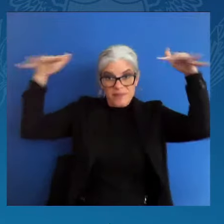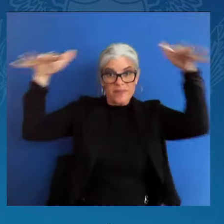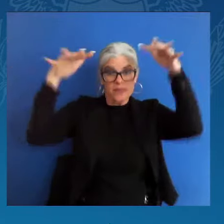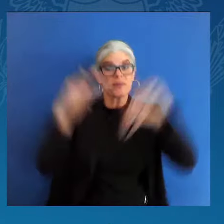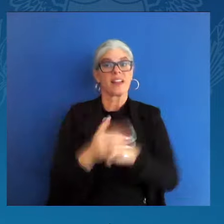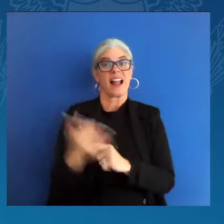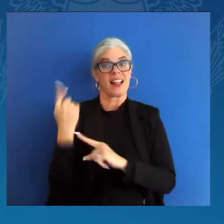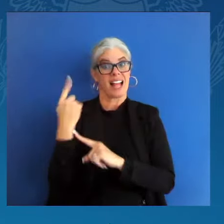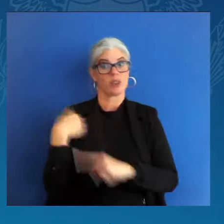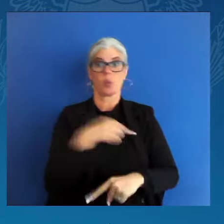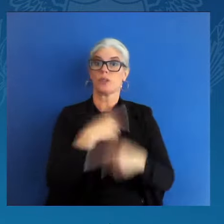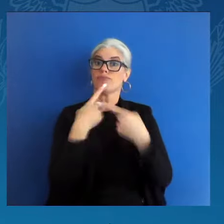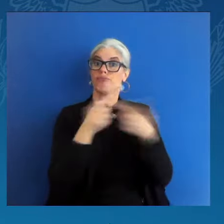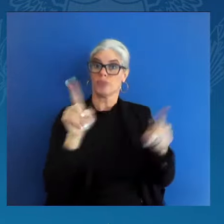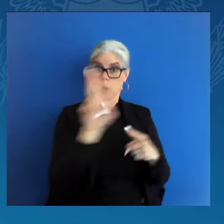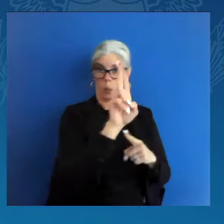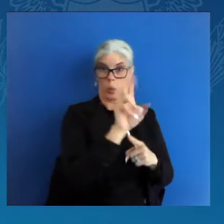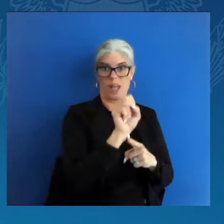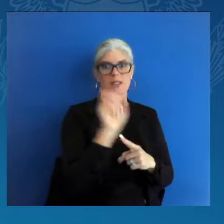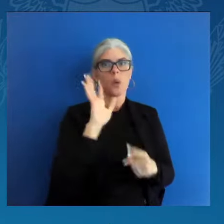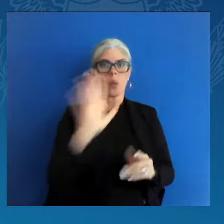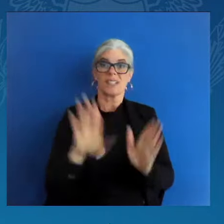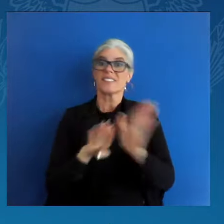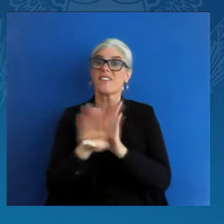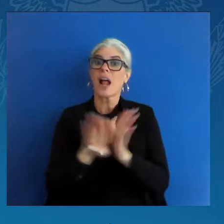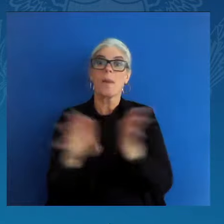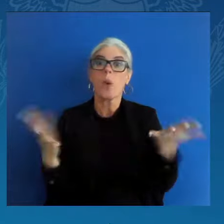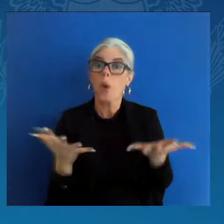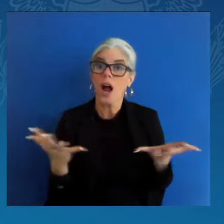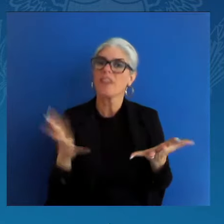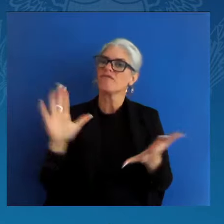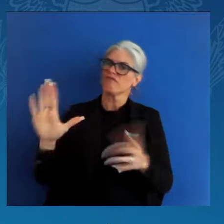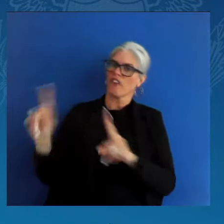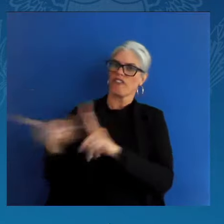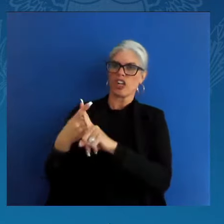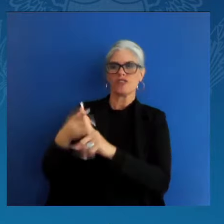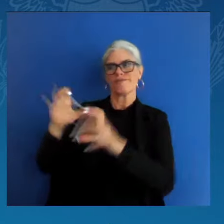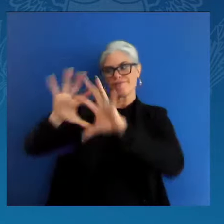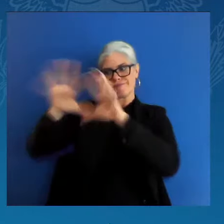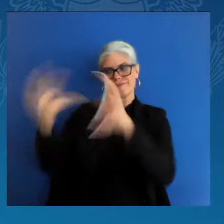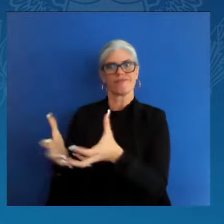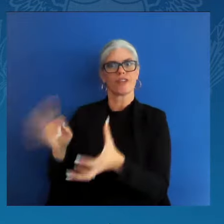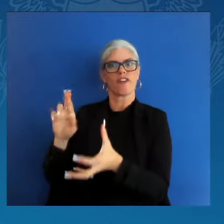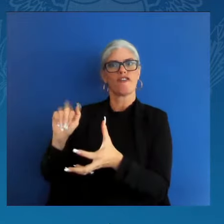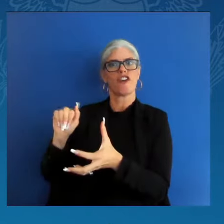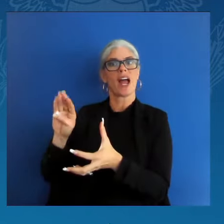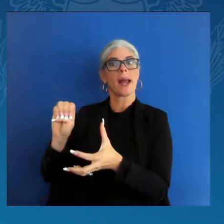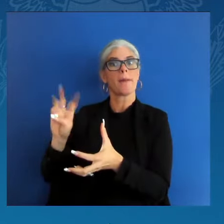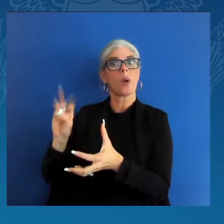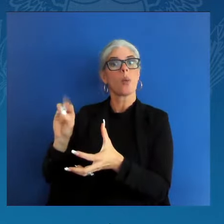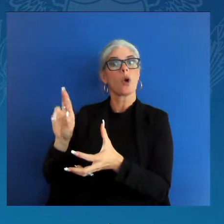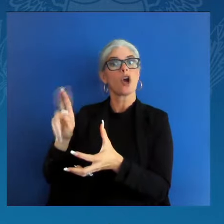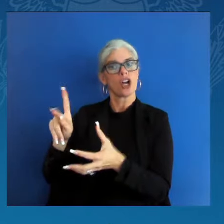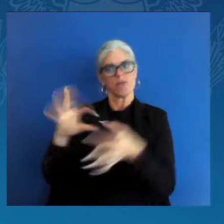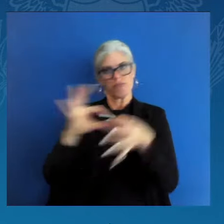which consists of both executive action and legislation that we recently sent to the United States Congress.